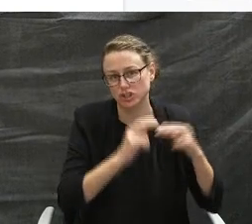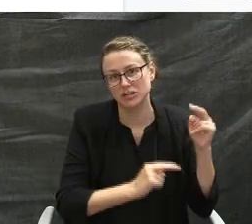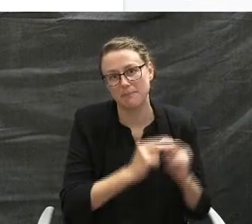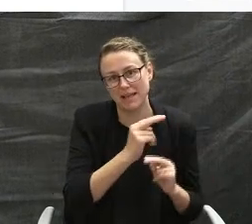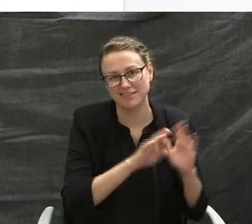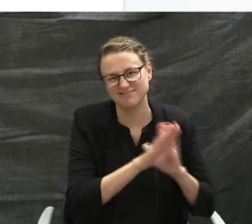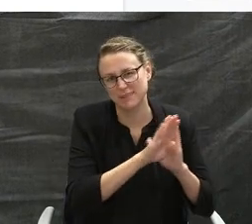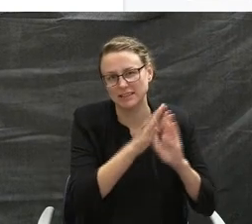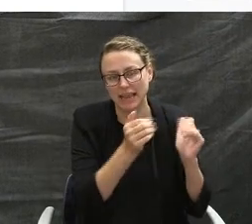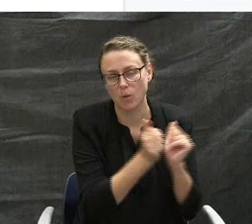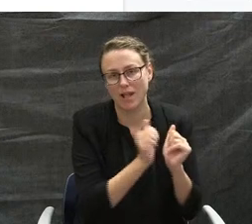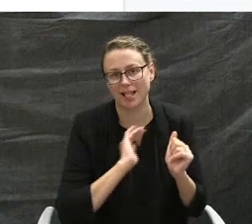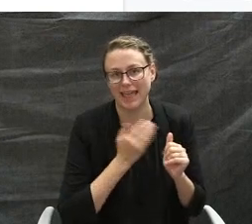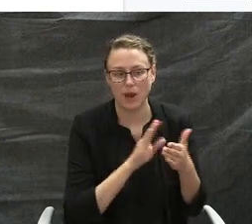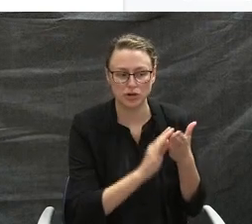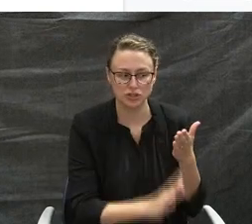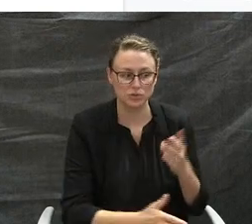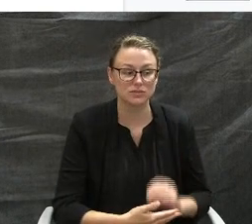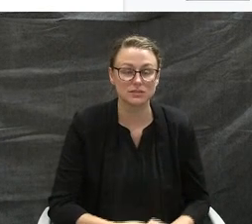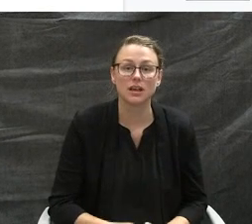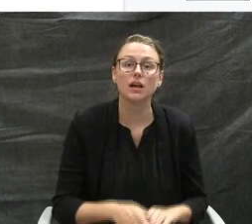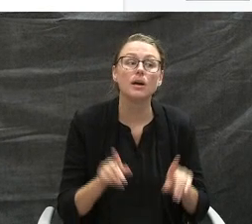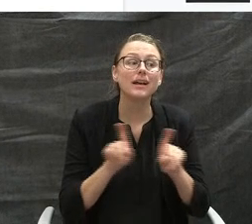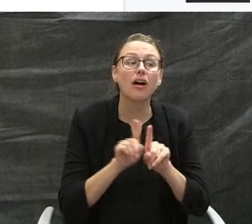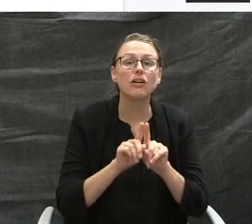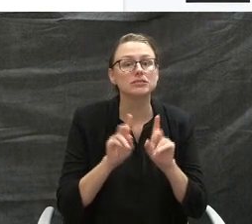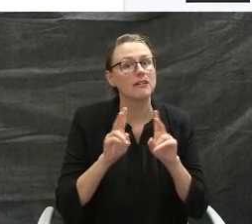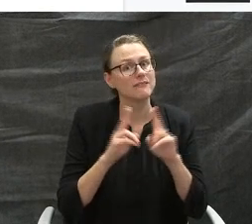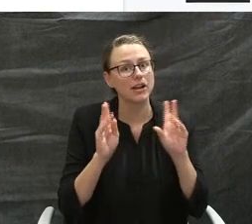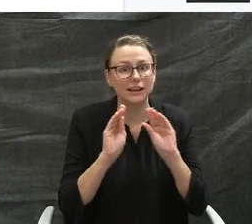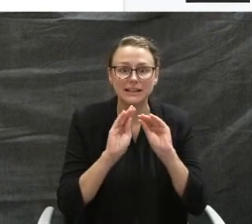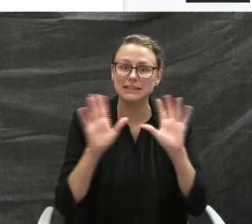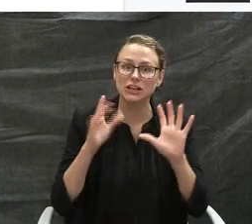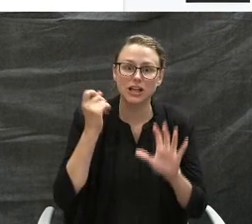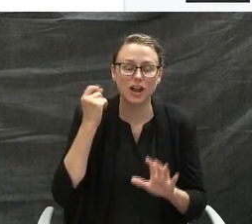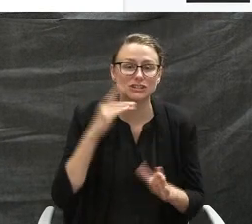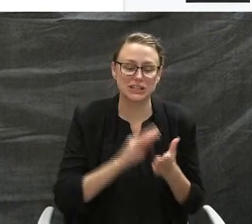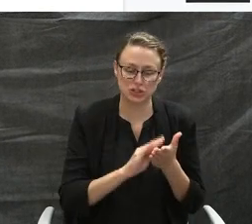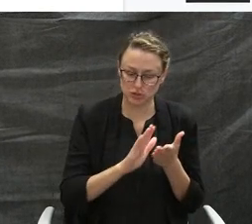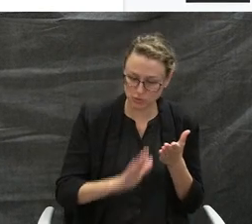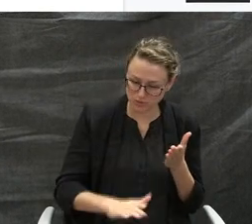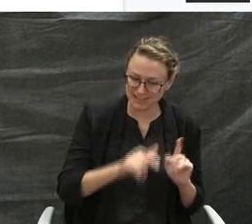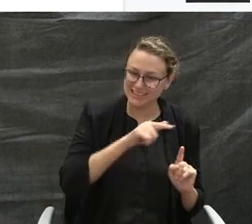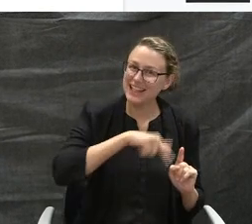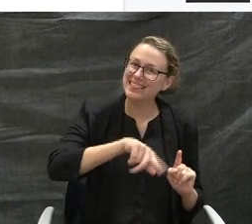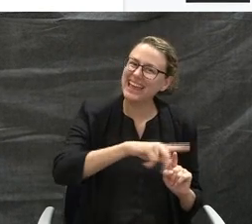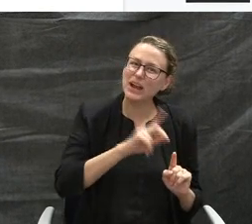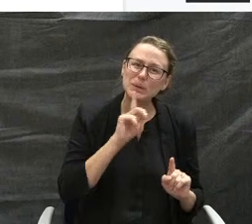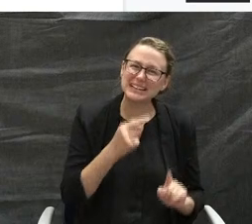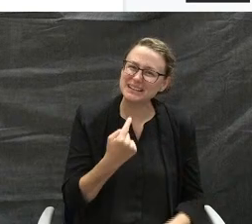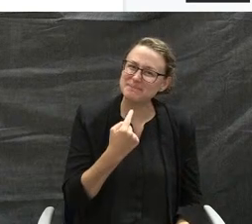with our students. We also very clearly understood that students were really missing just being able to see each other, just